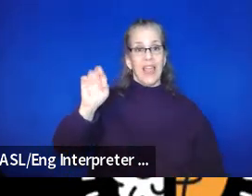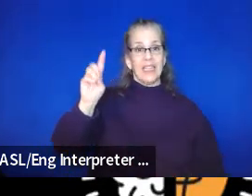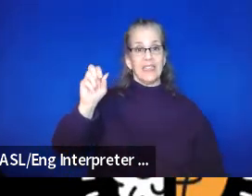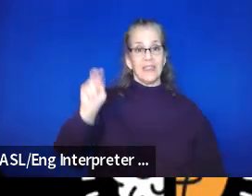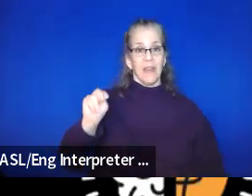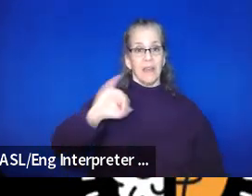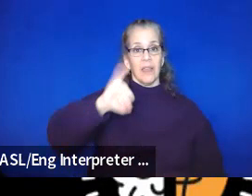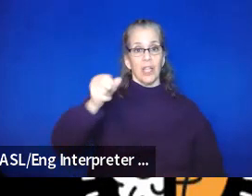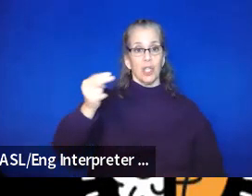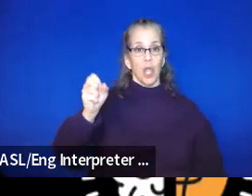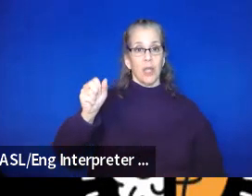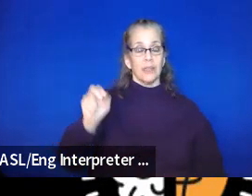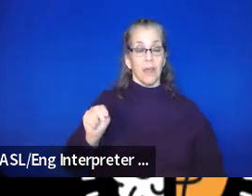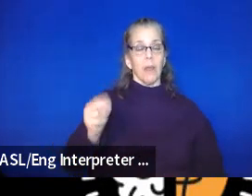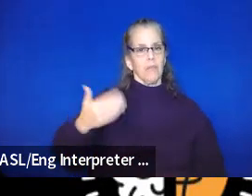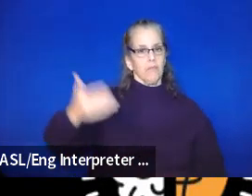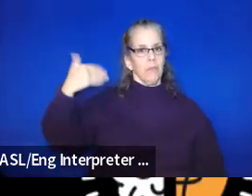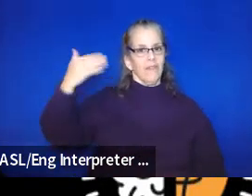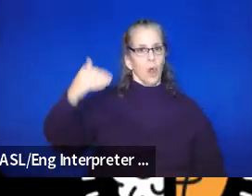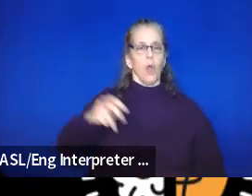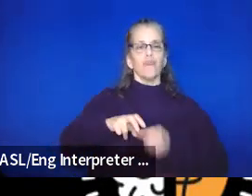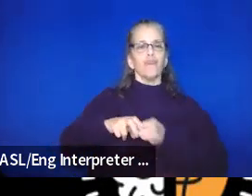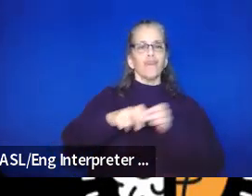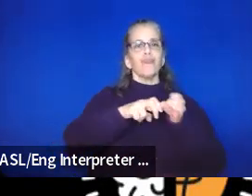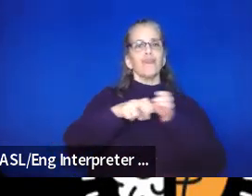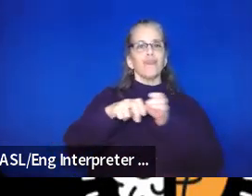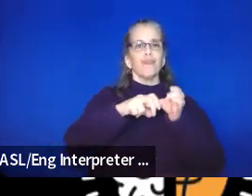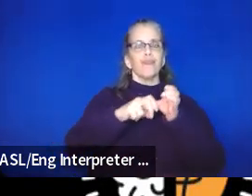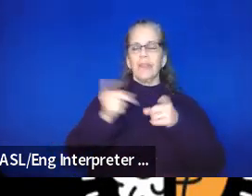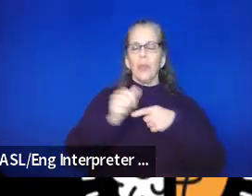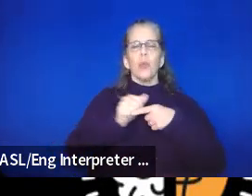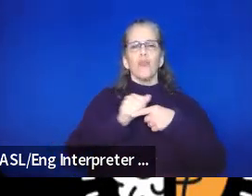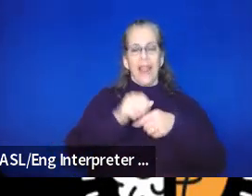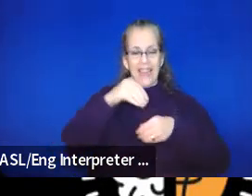around Washington by himself, he would practice entire conversations with other people.